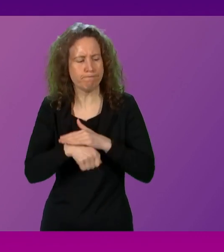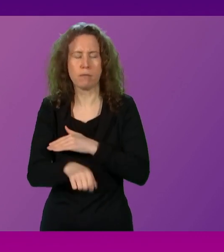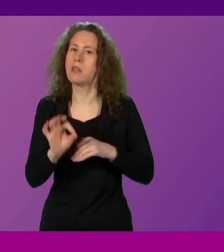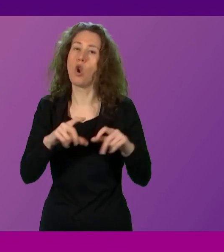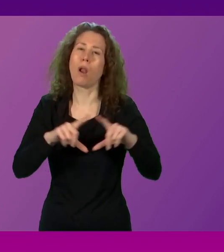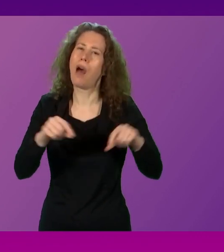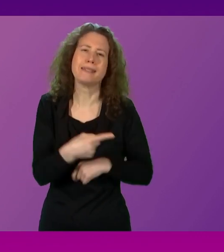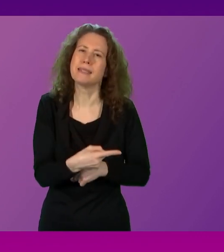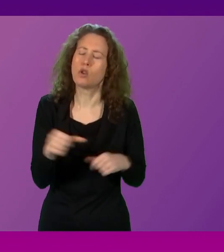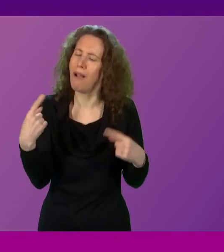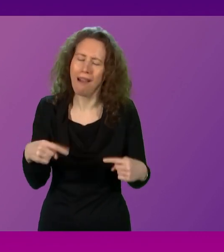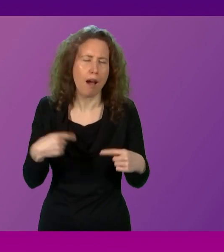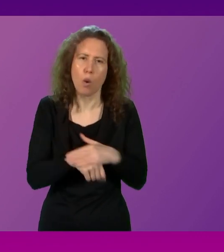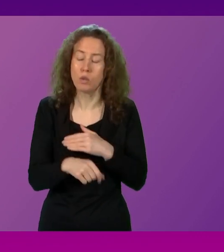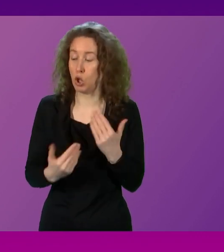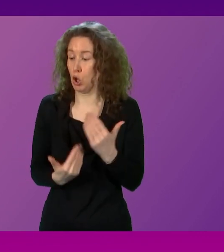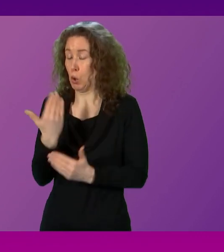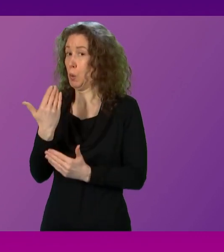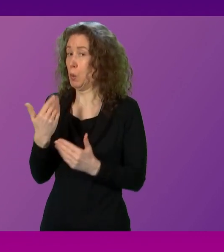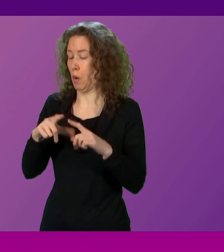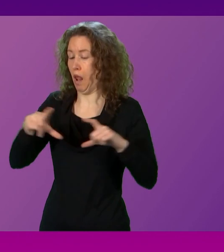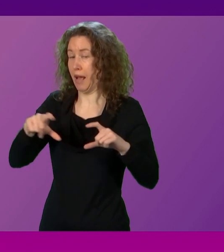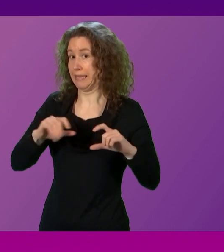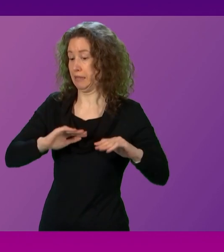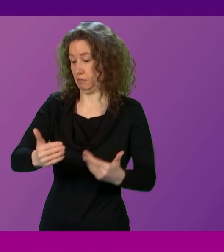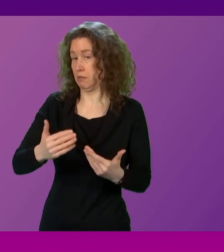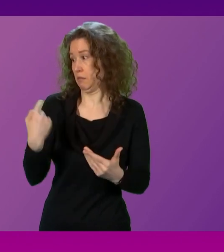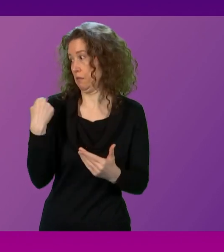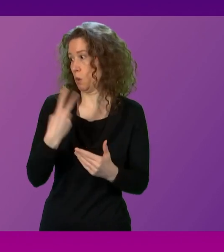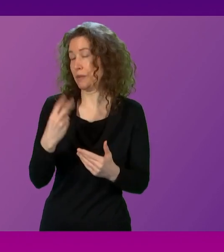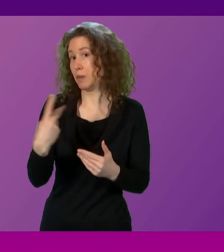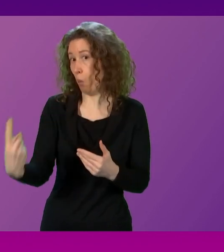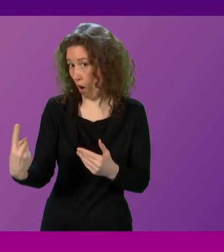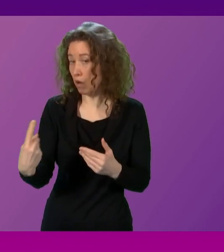New animal licensing regulations were introduced in 2021, covering the breeding and selling of